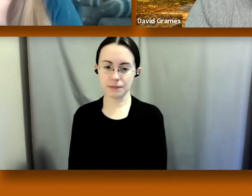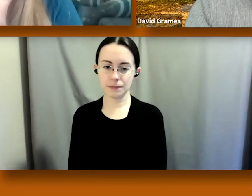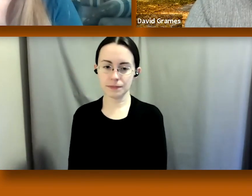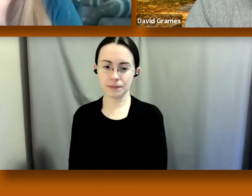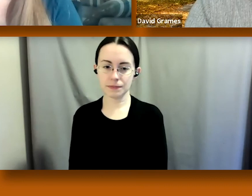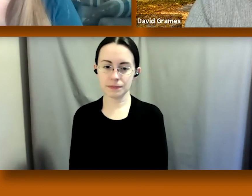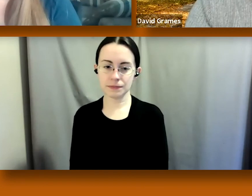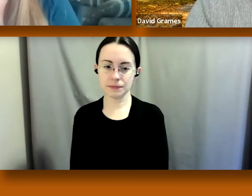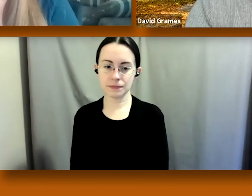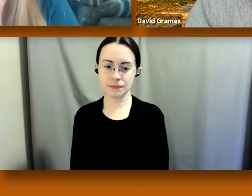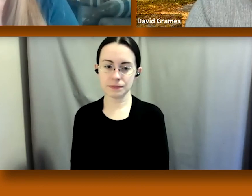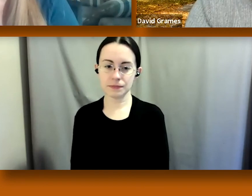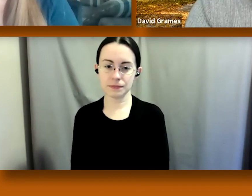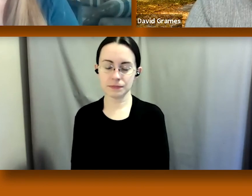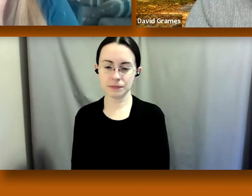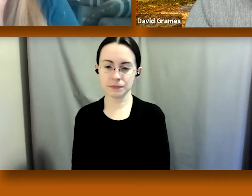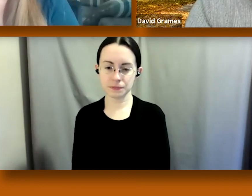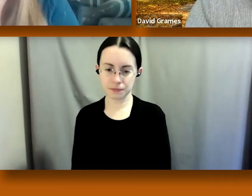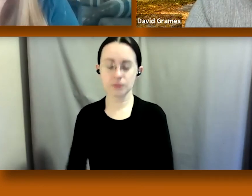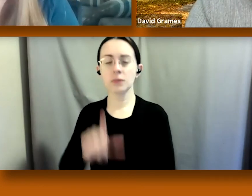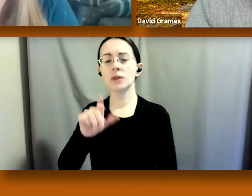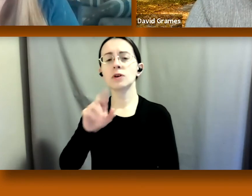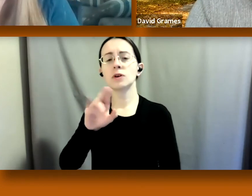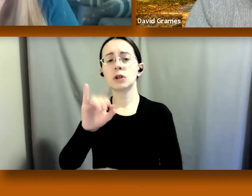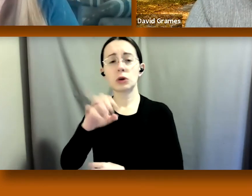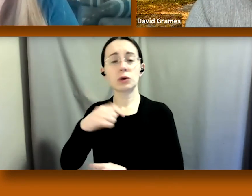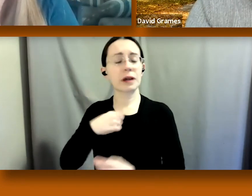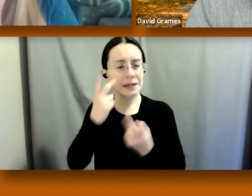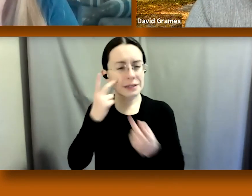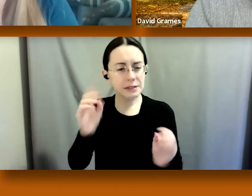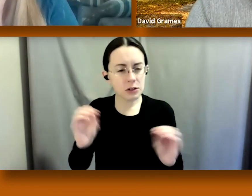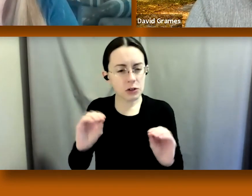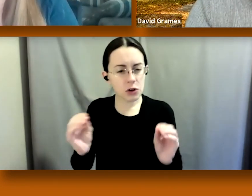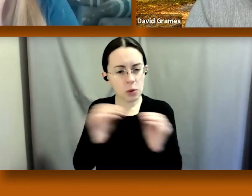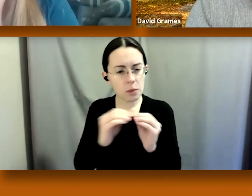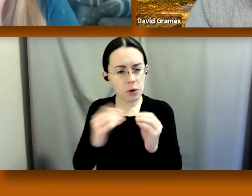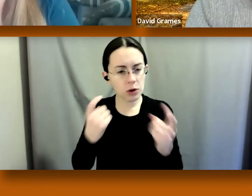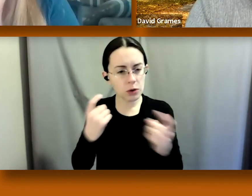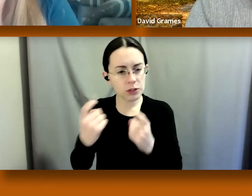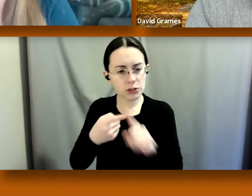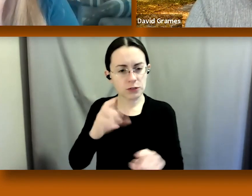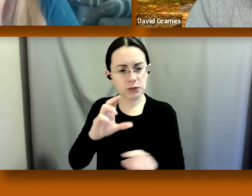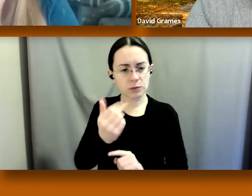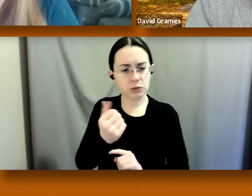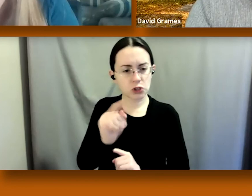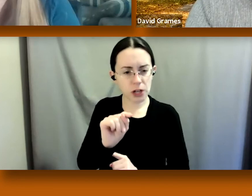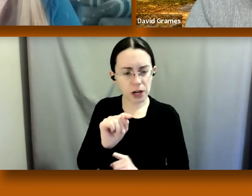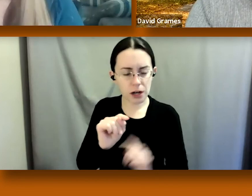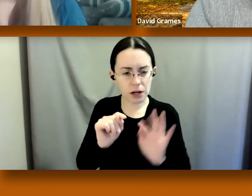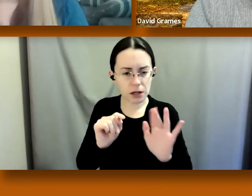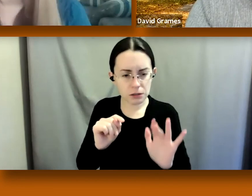Laurie: And I don't see any other questions coming in over the chat. Please, if you want to